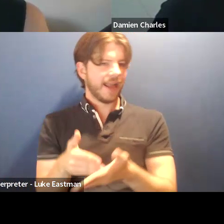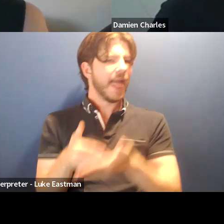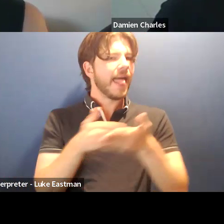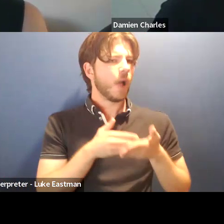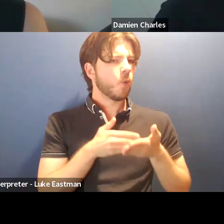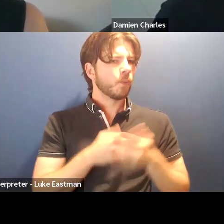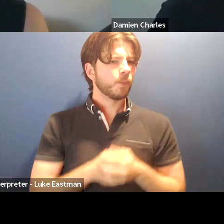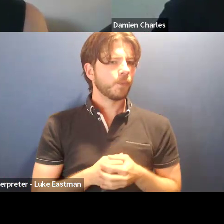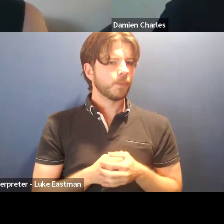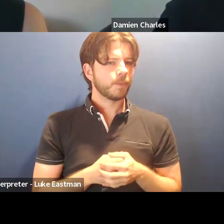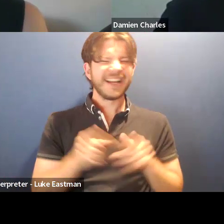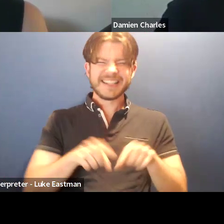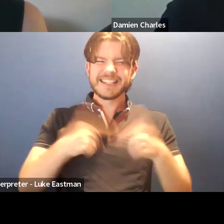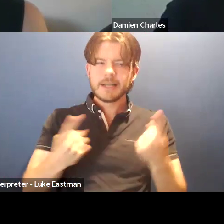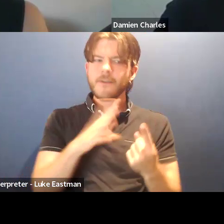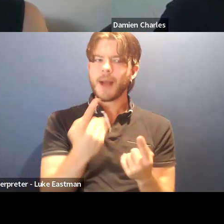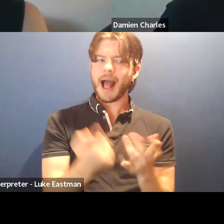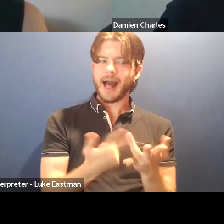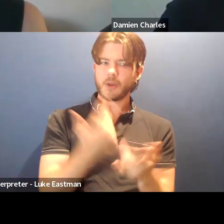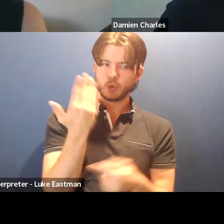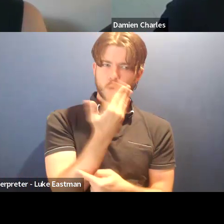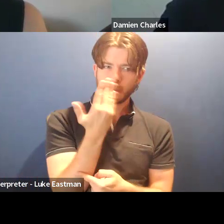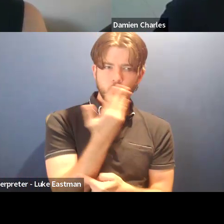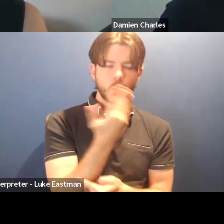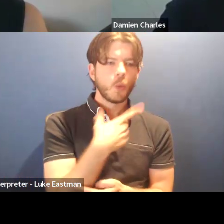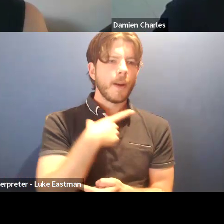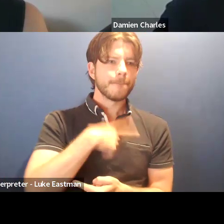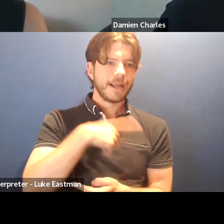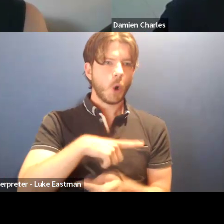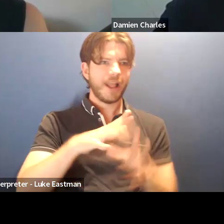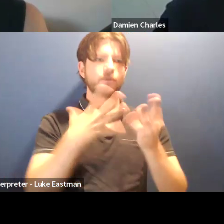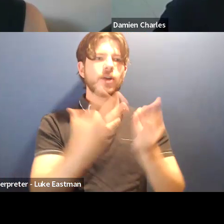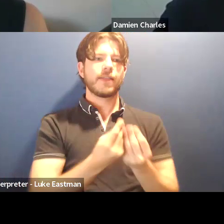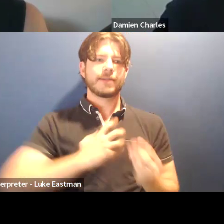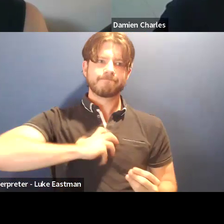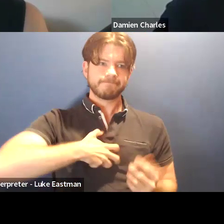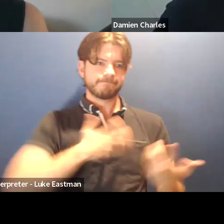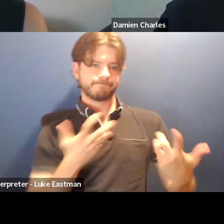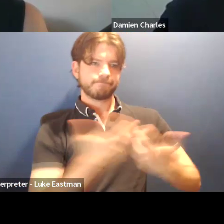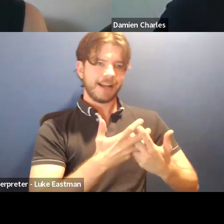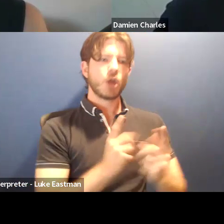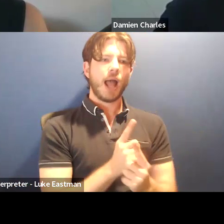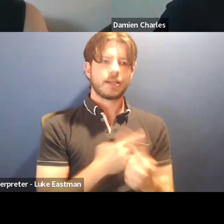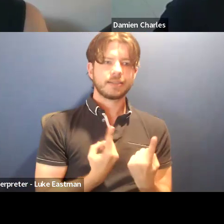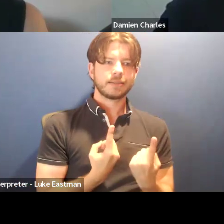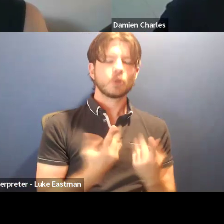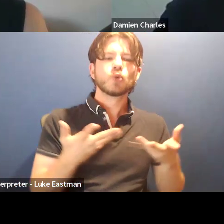schools as well because they tailored things to us. So